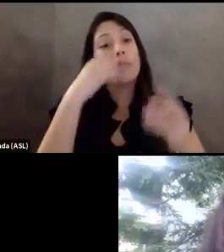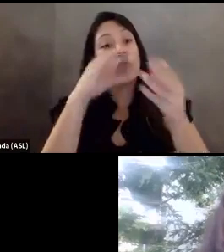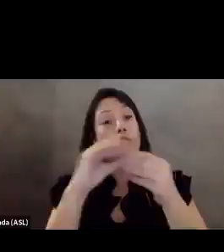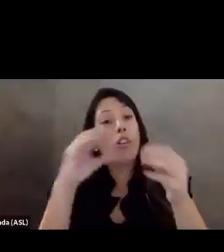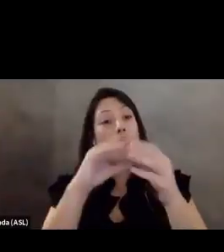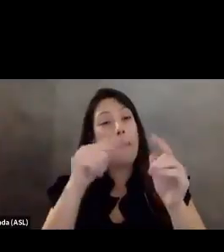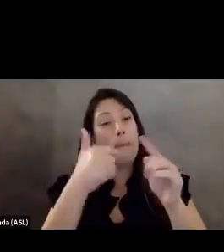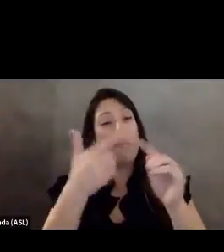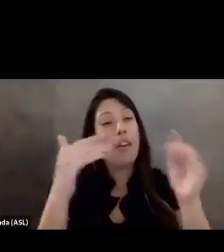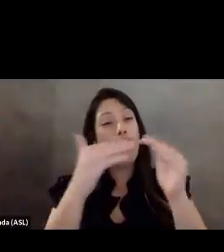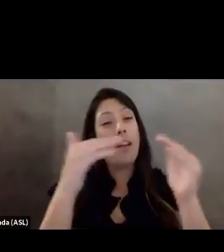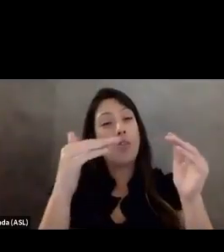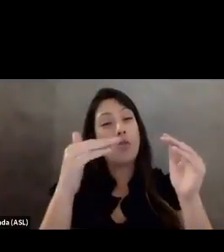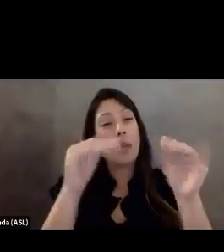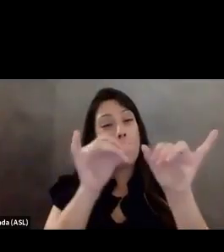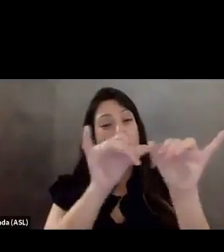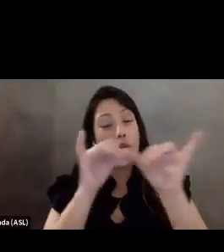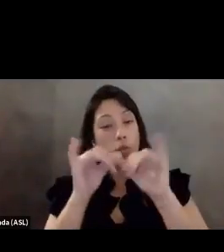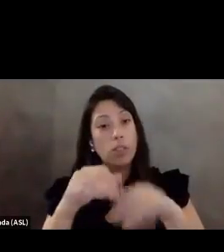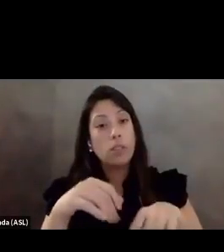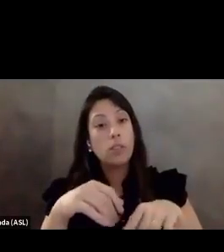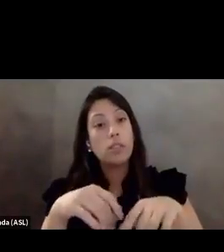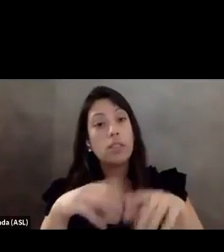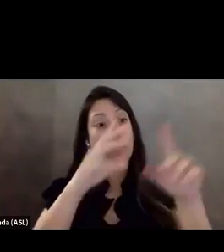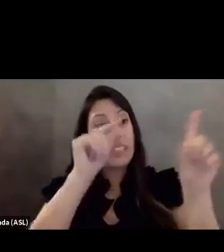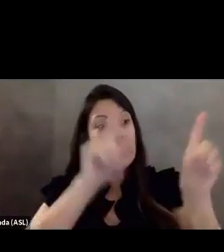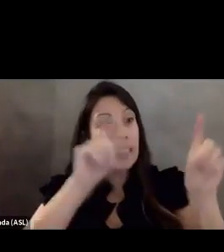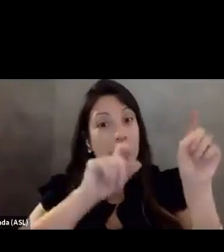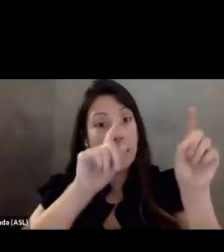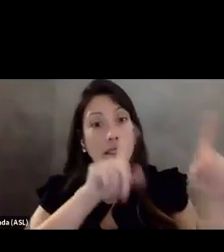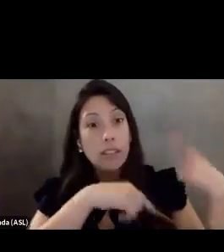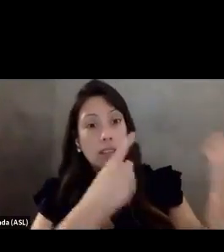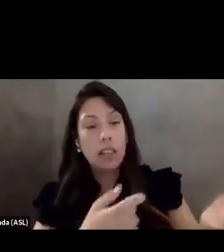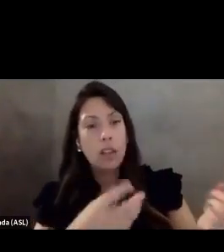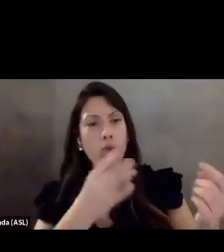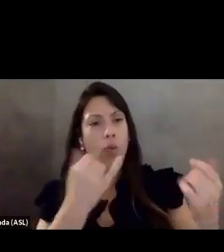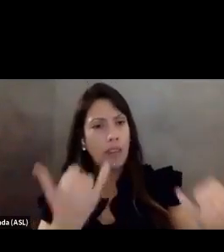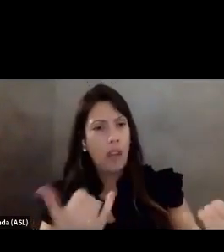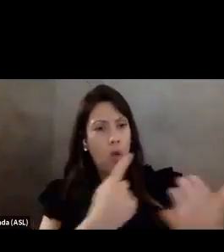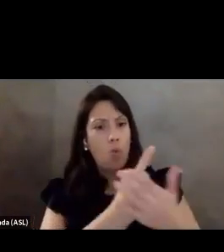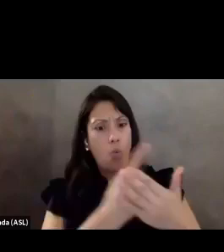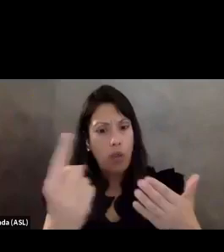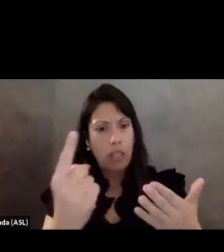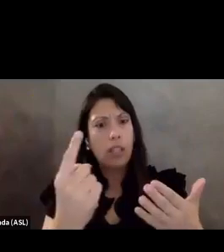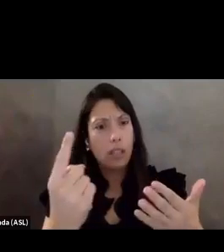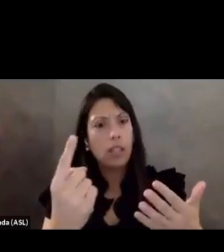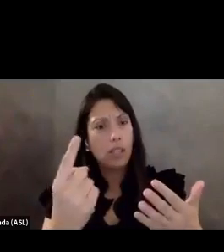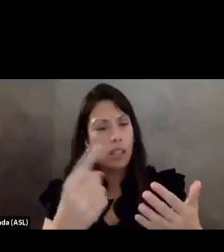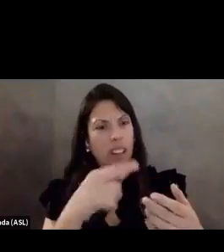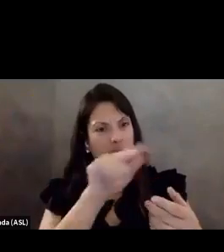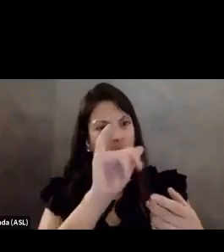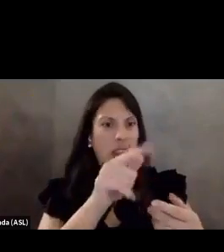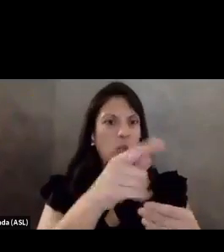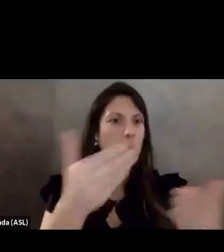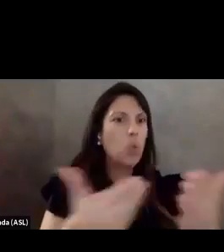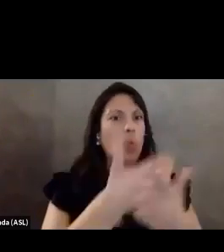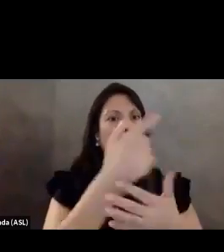metric and all the testing that we've done, we've had about a week now of this ramped up, expanded testing.